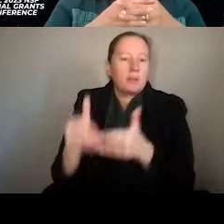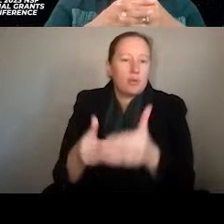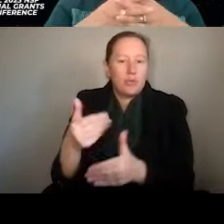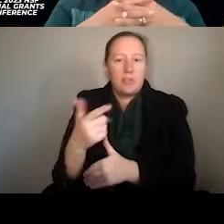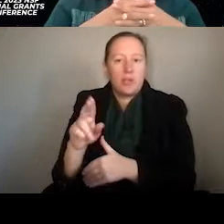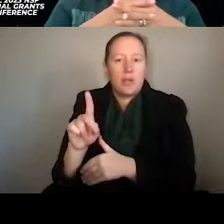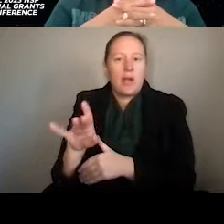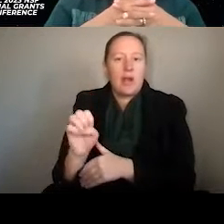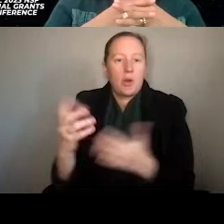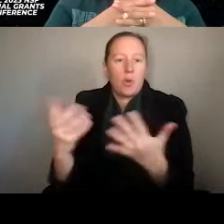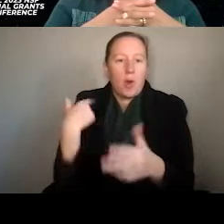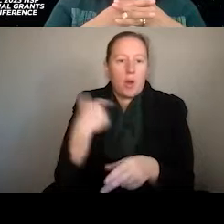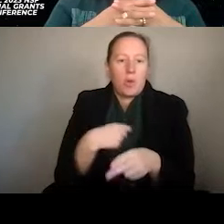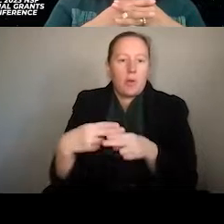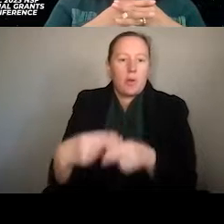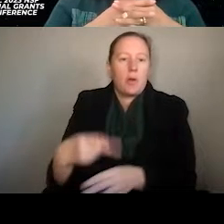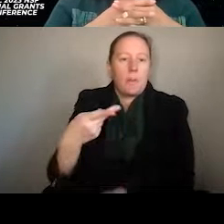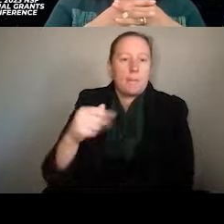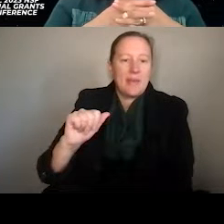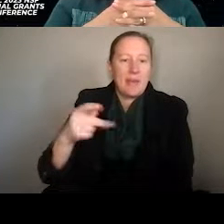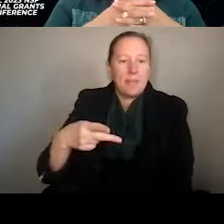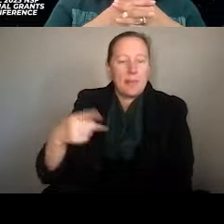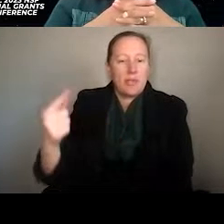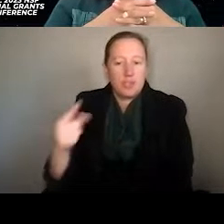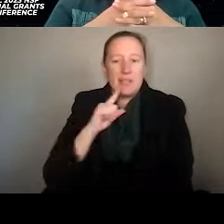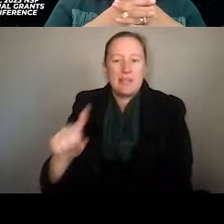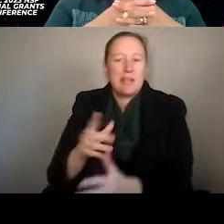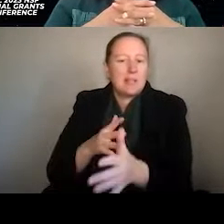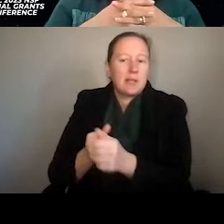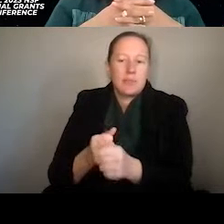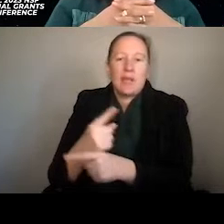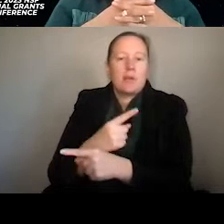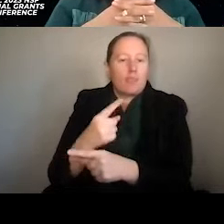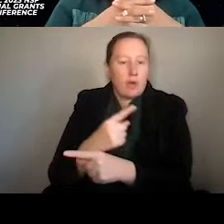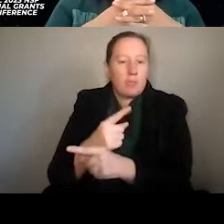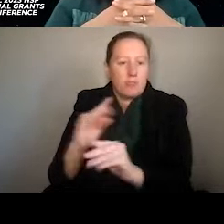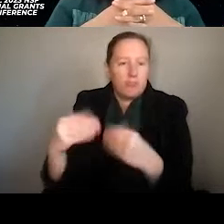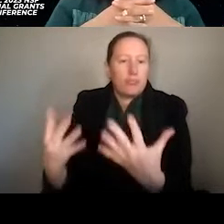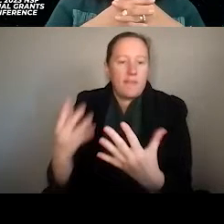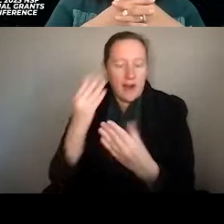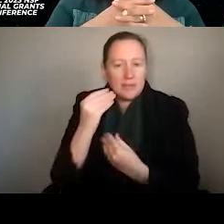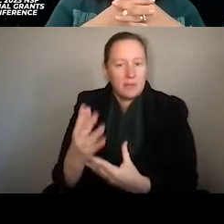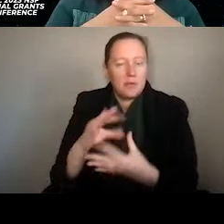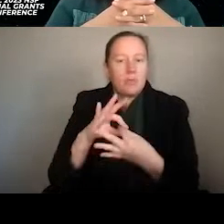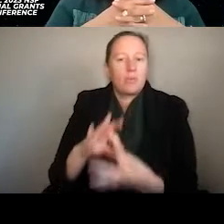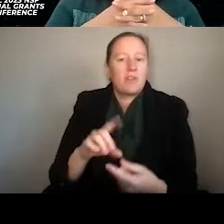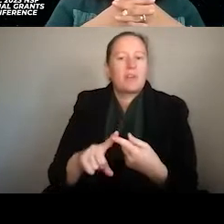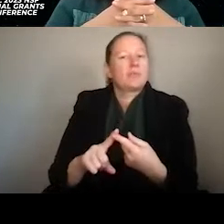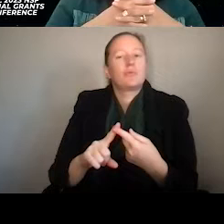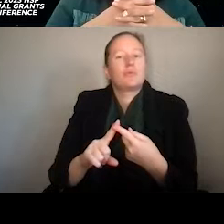what we call the PAPPG, which is updated regularly and provides information that guides both the submission